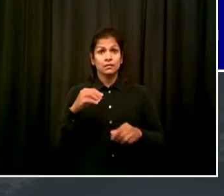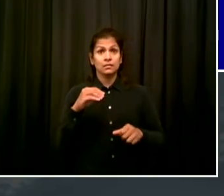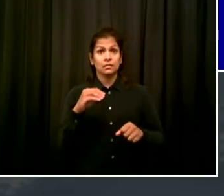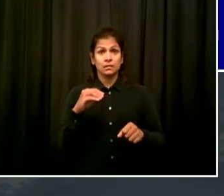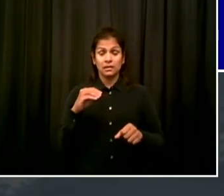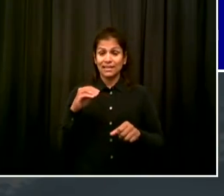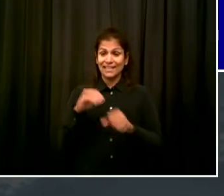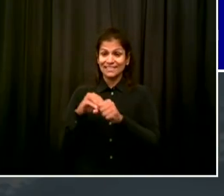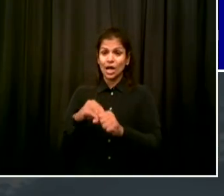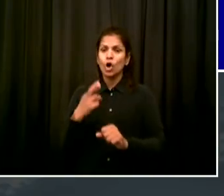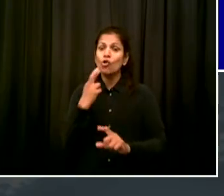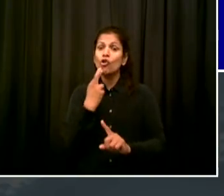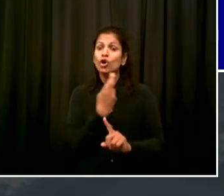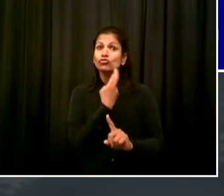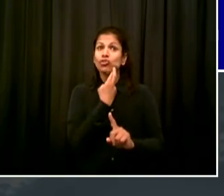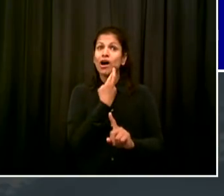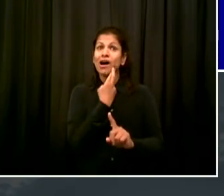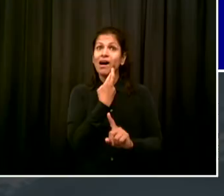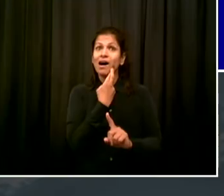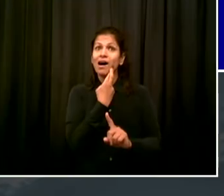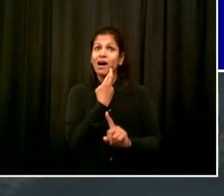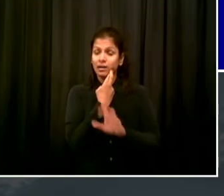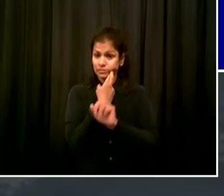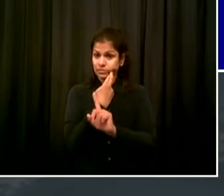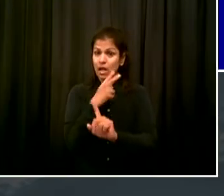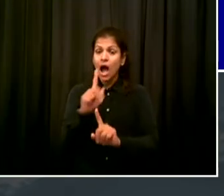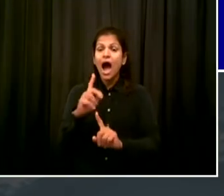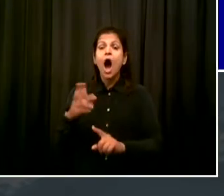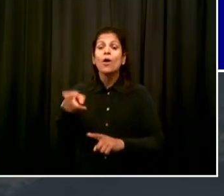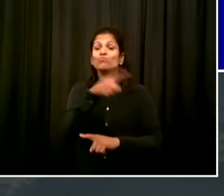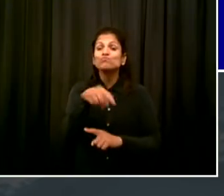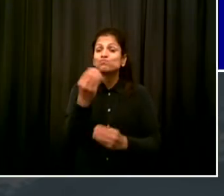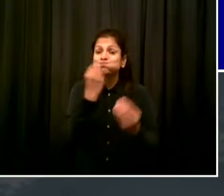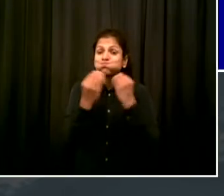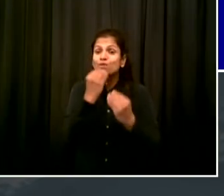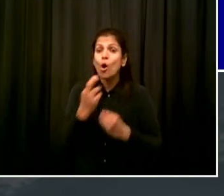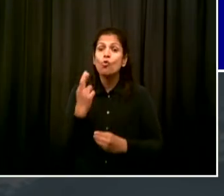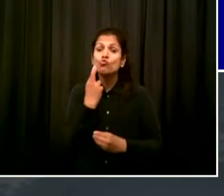SOME MAY NOT RESUME IN PHASE 4 . TTHA CONTINUES TO BE